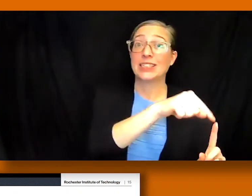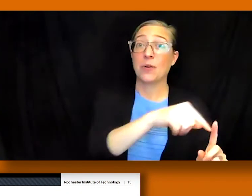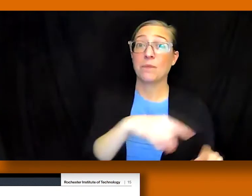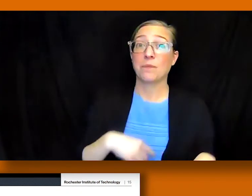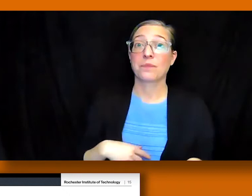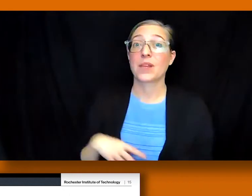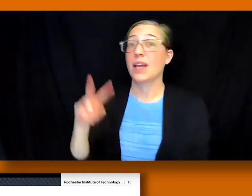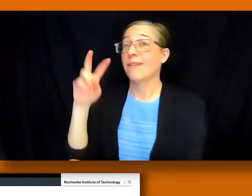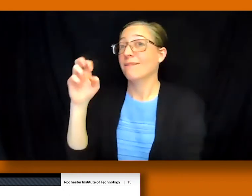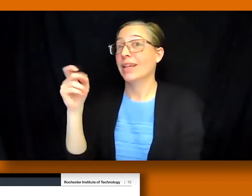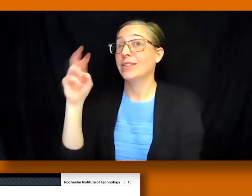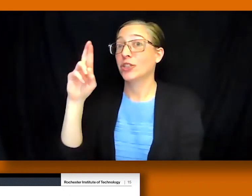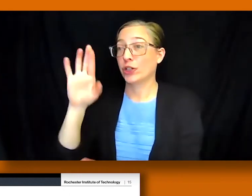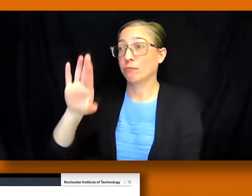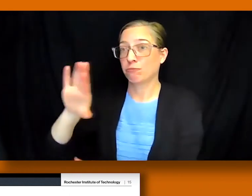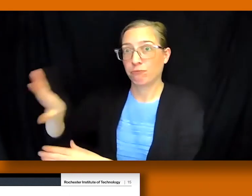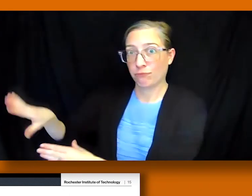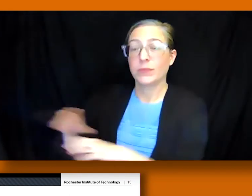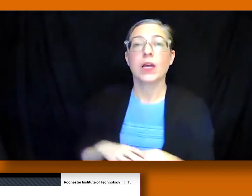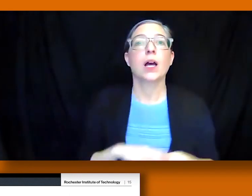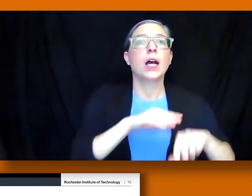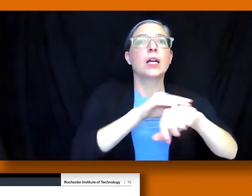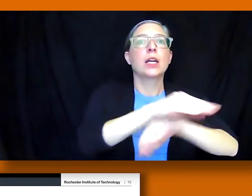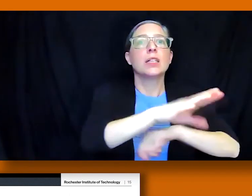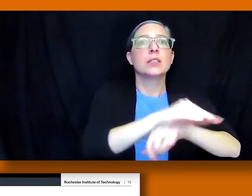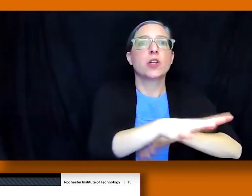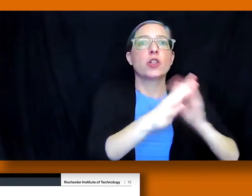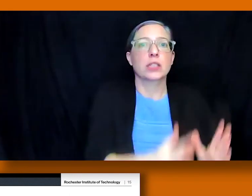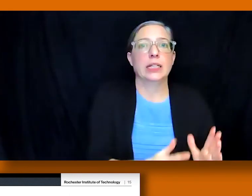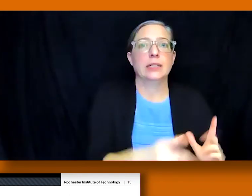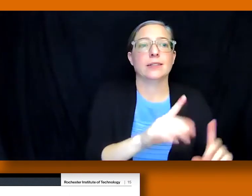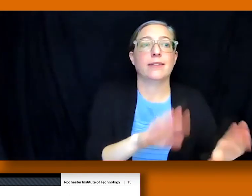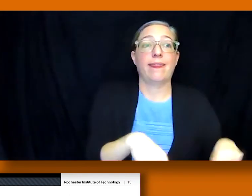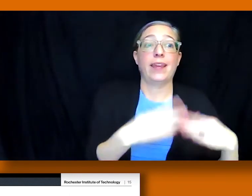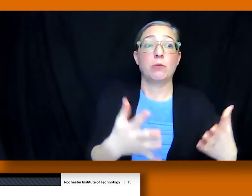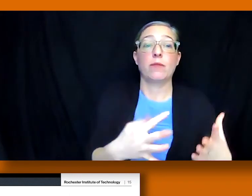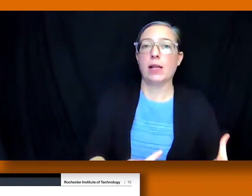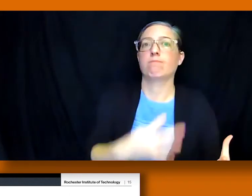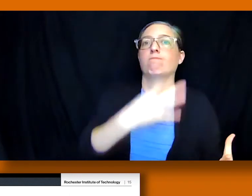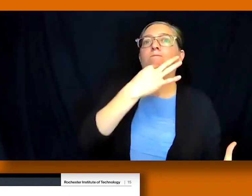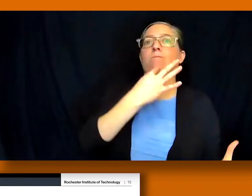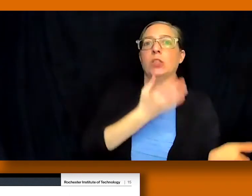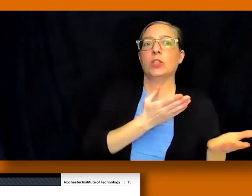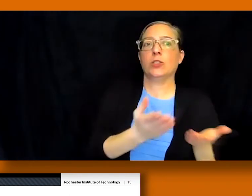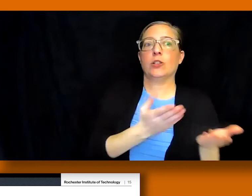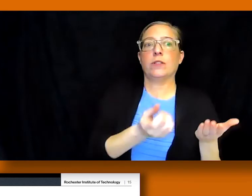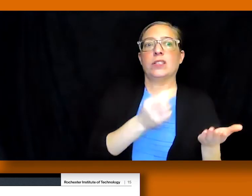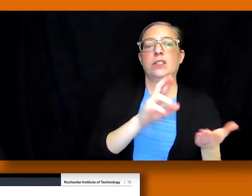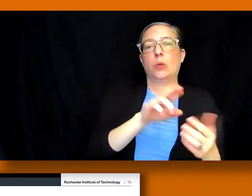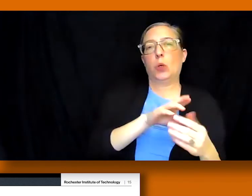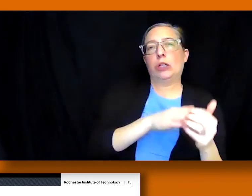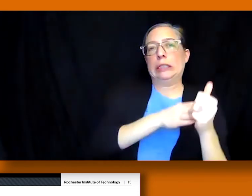Uh, they provide expert services or guidance for a fee. Um...